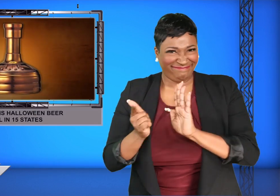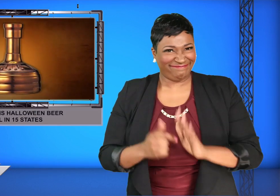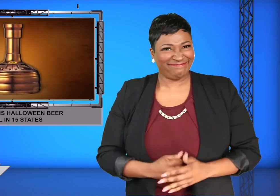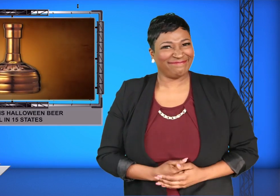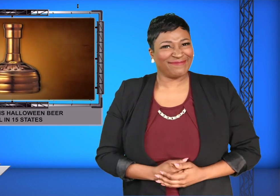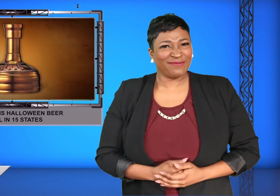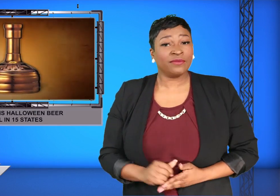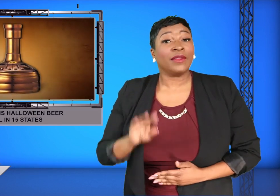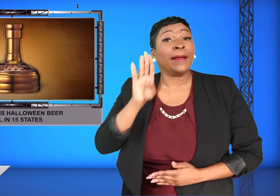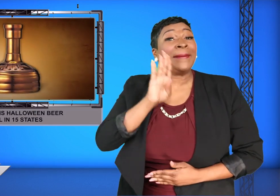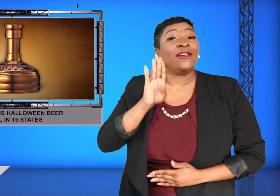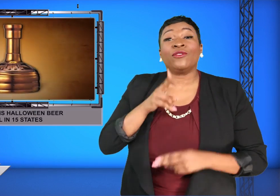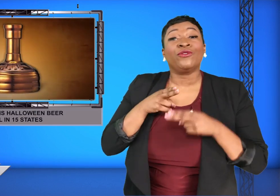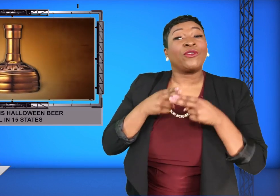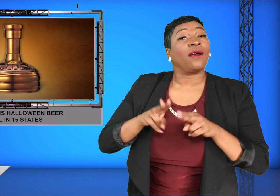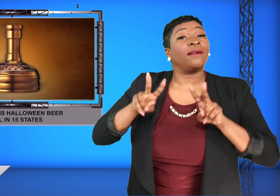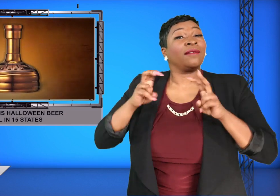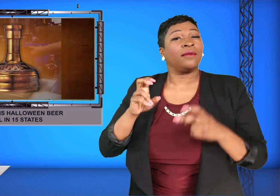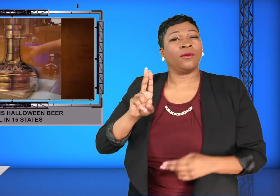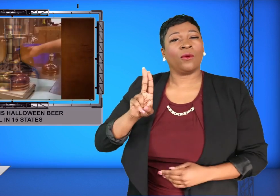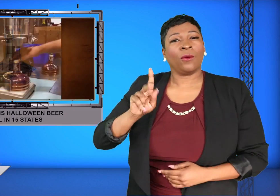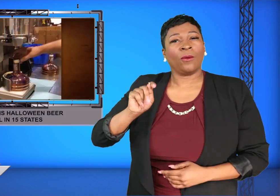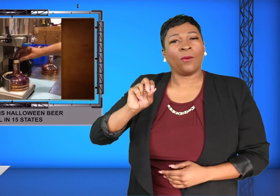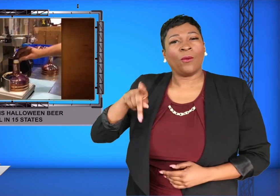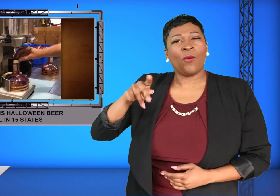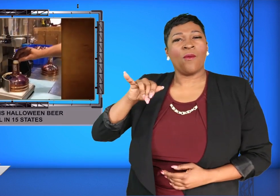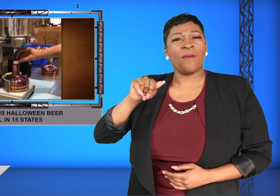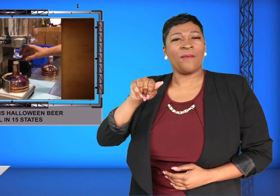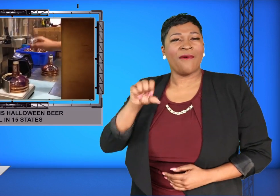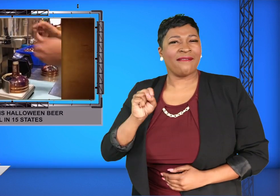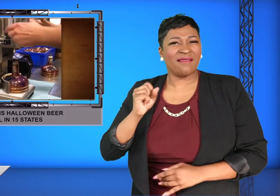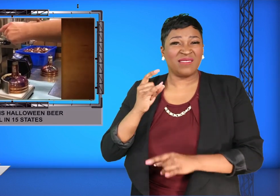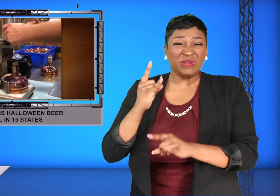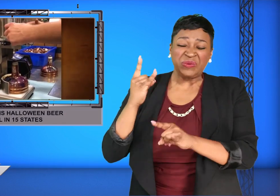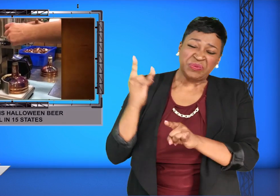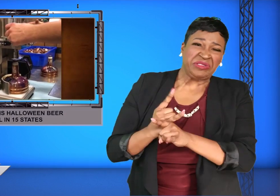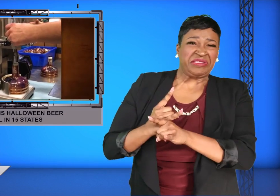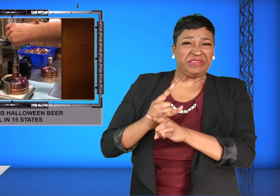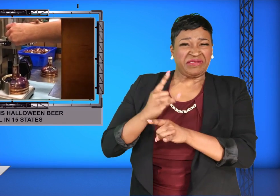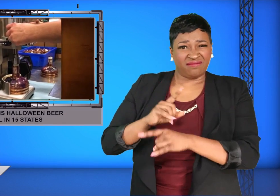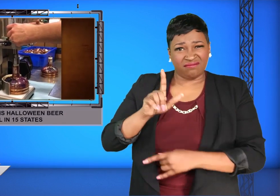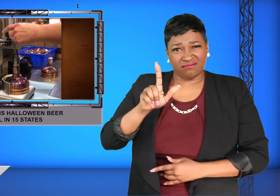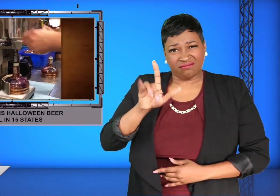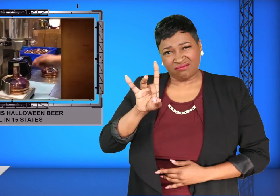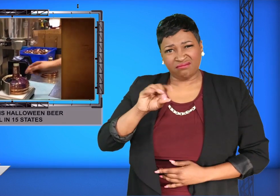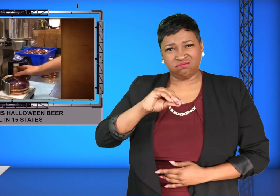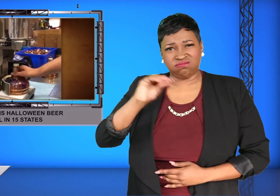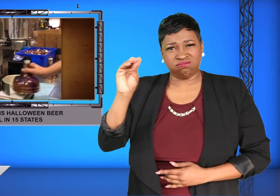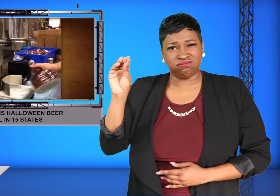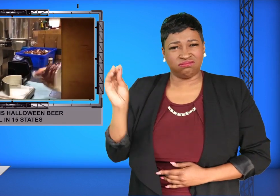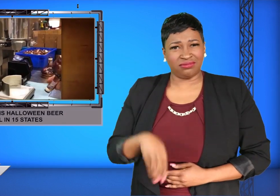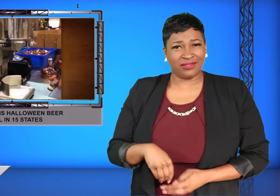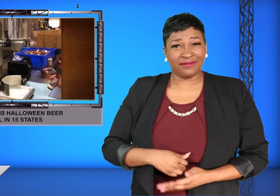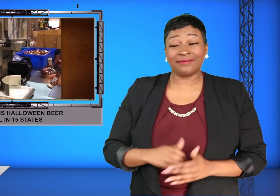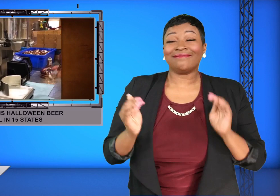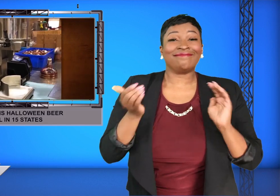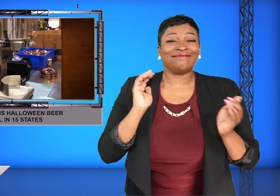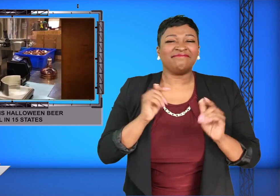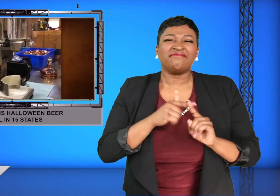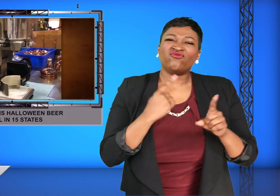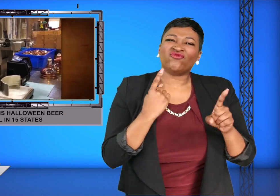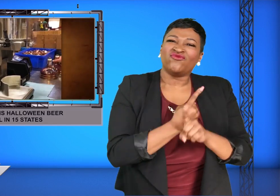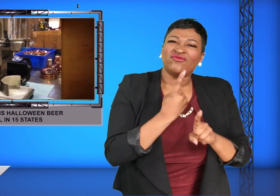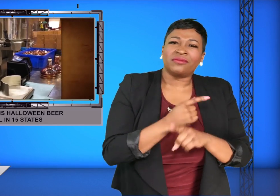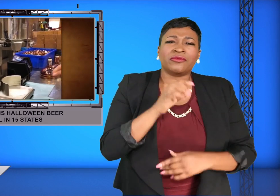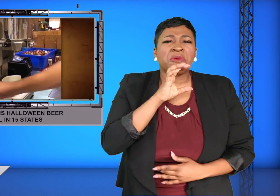The beer, which is called Utopias, is 28 percent alcohol by volume.